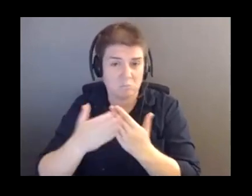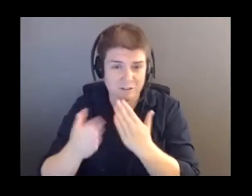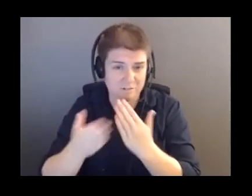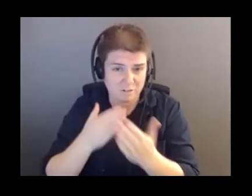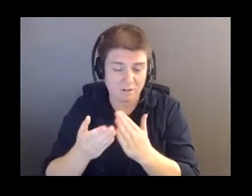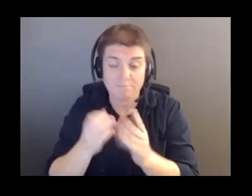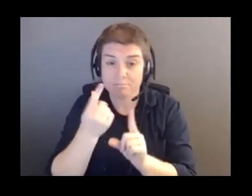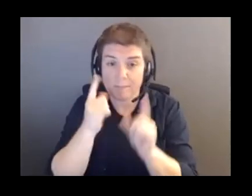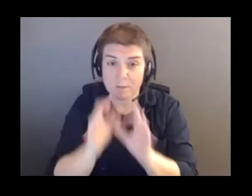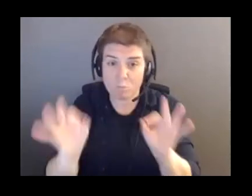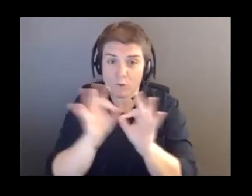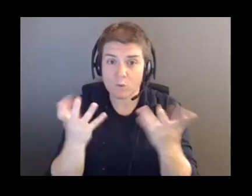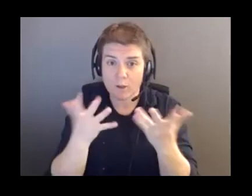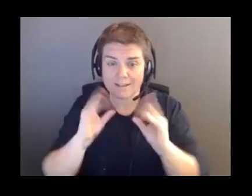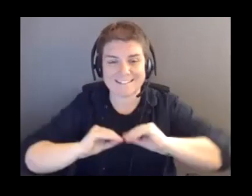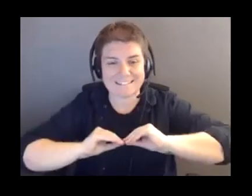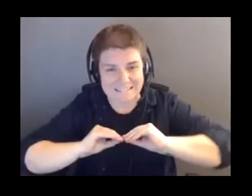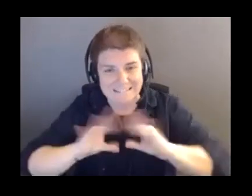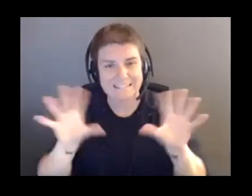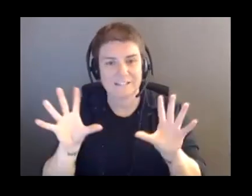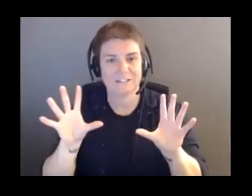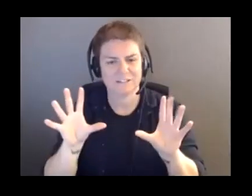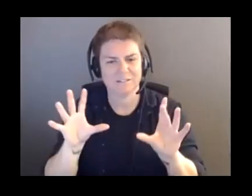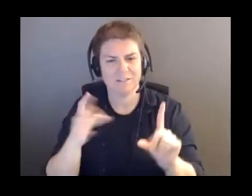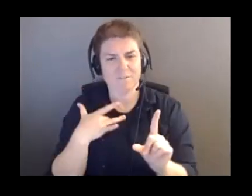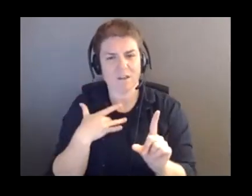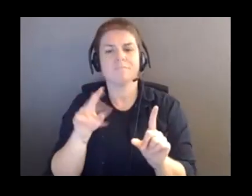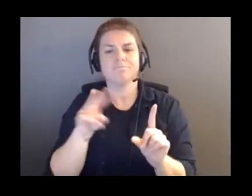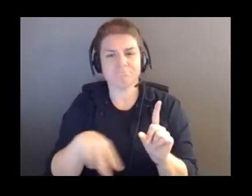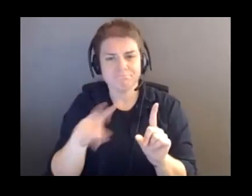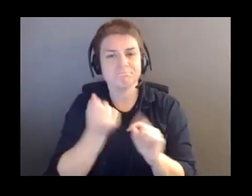your work plan is clear, intuitive, and easy